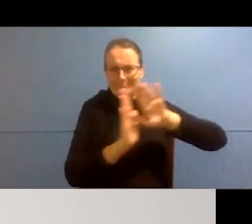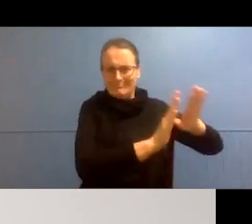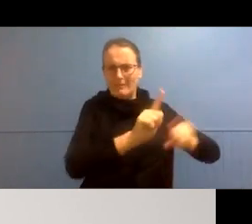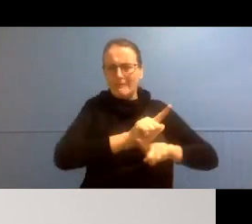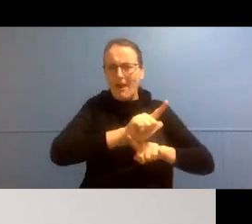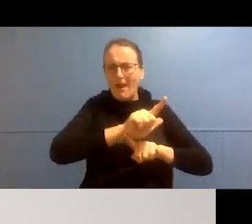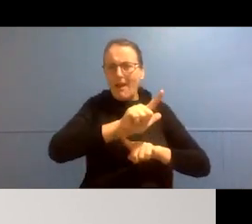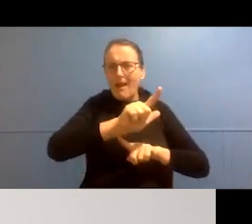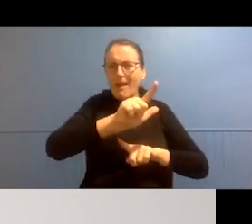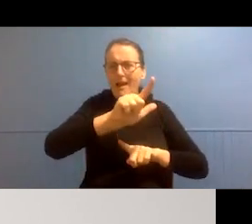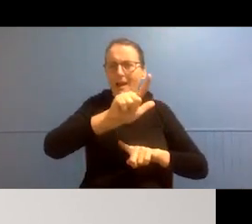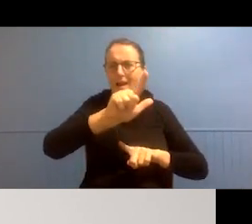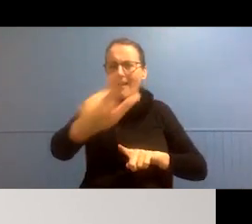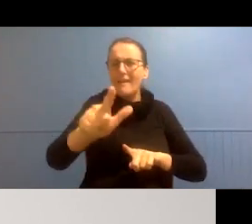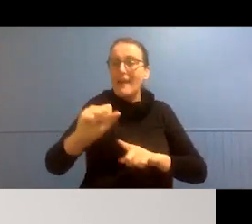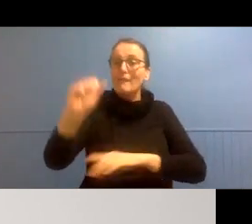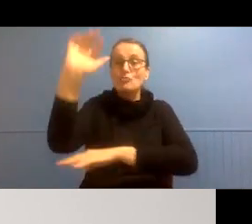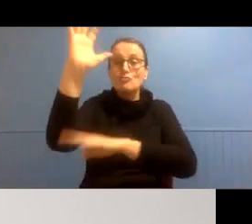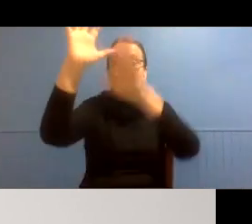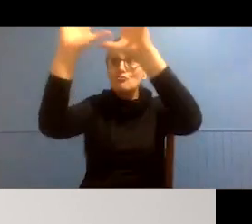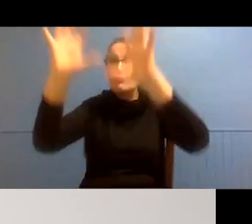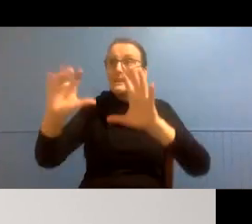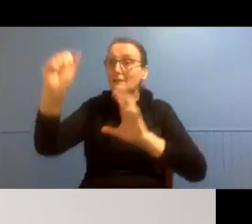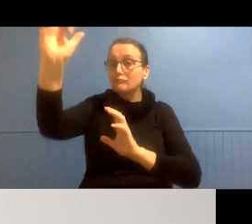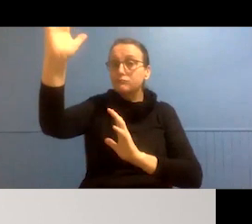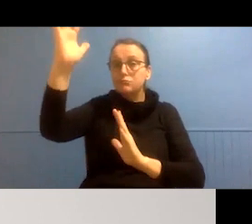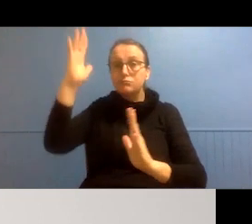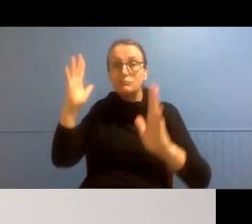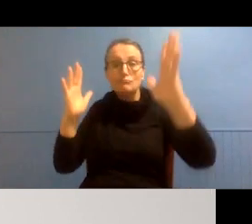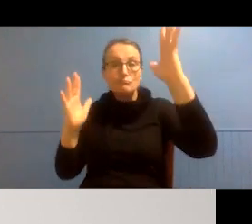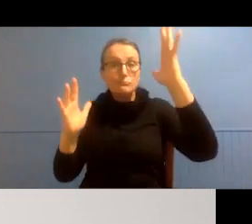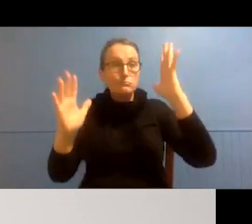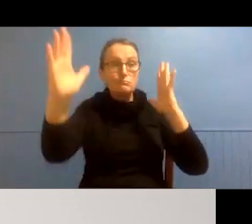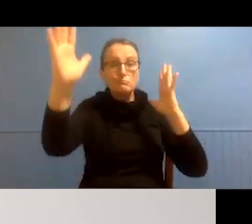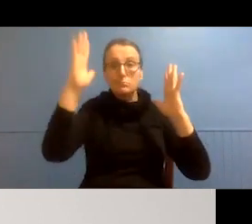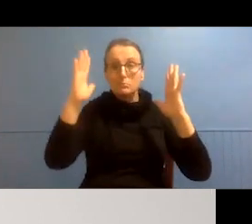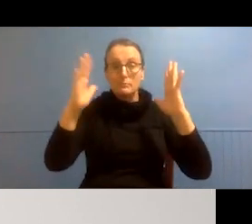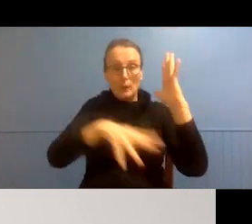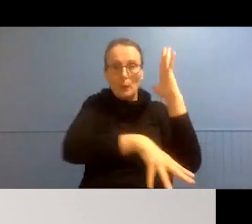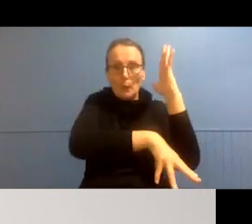either side, drawing water from underground, and there's the sound